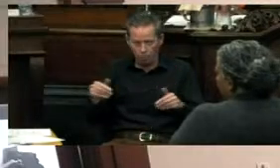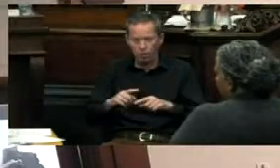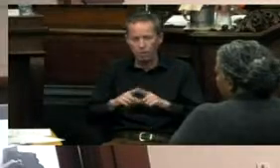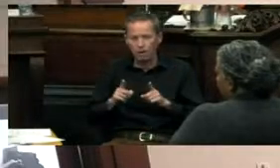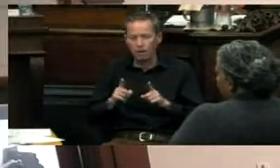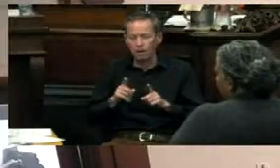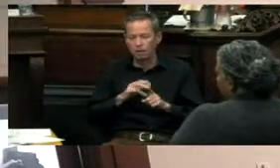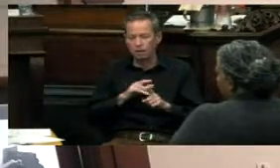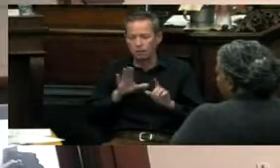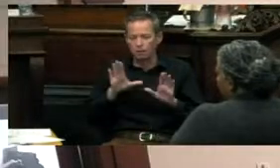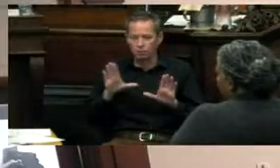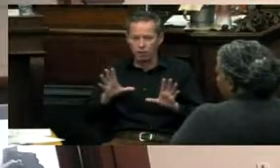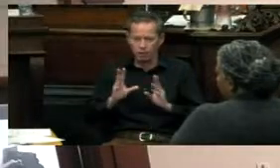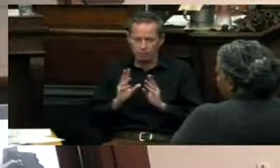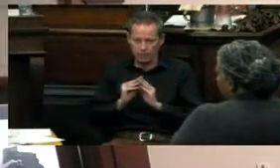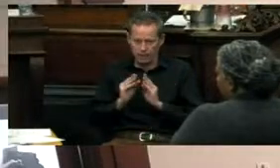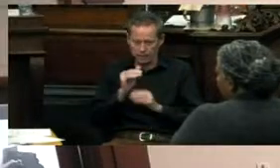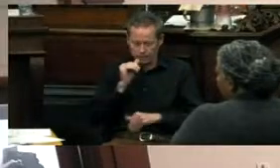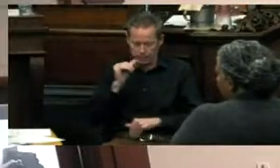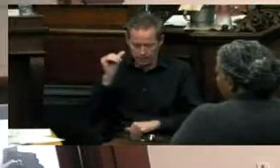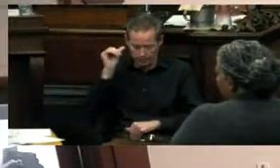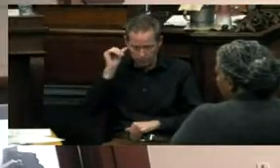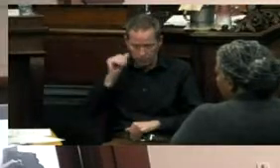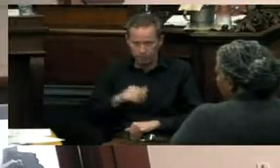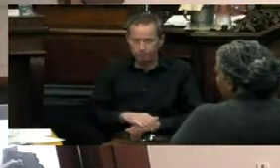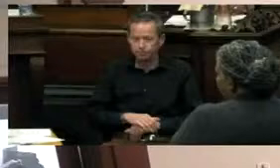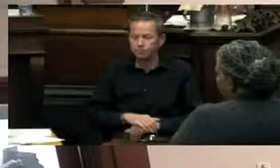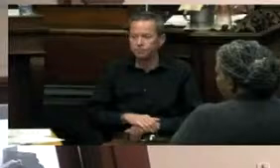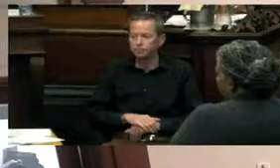start laying the foundation to